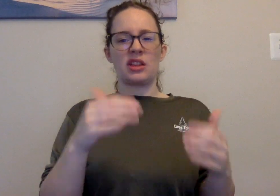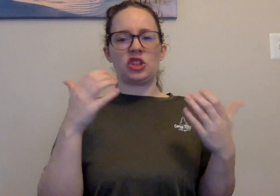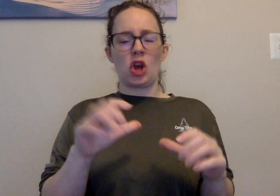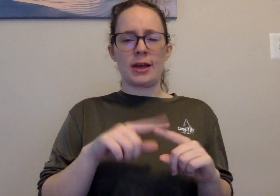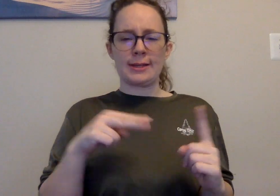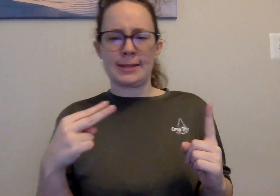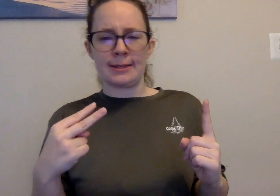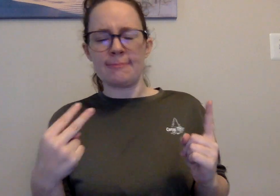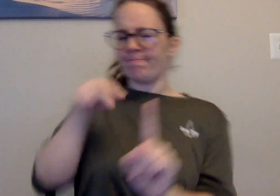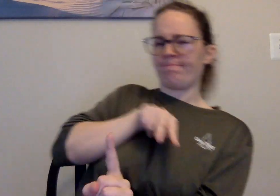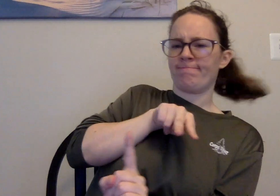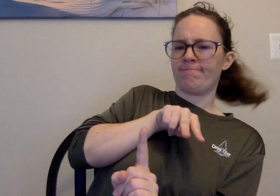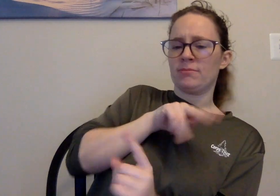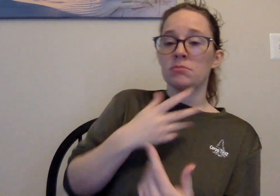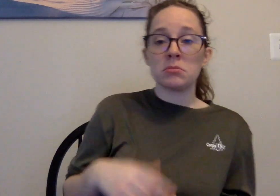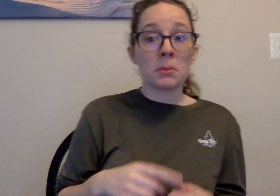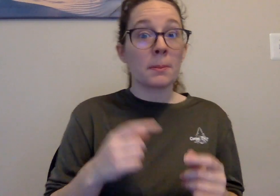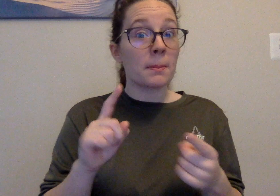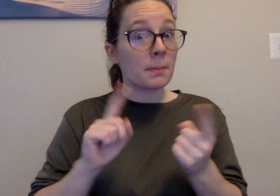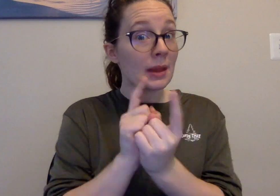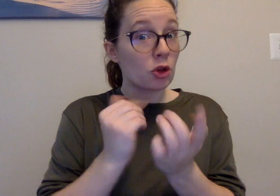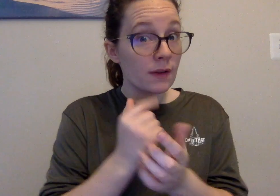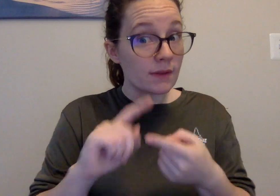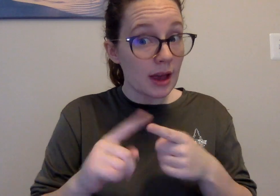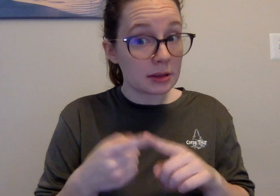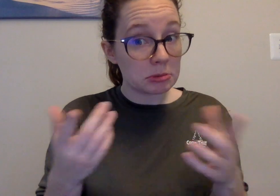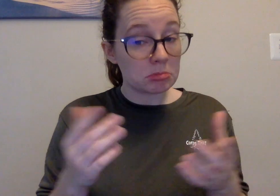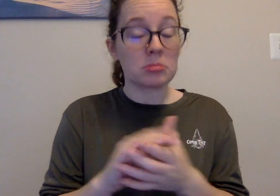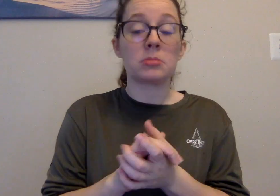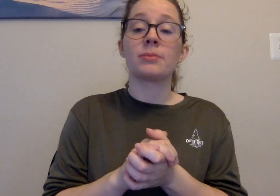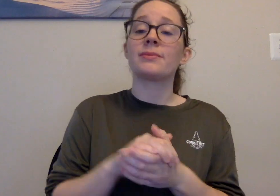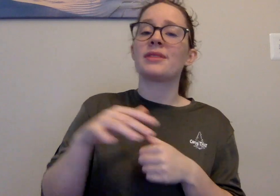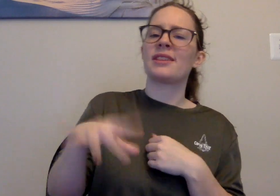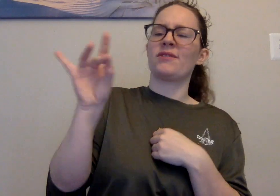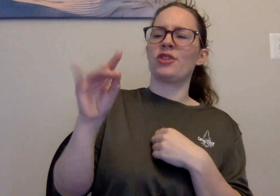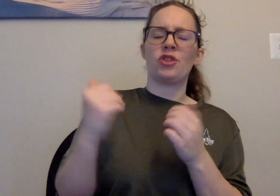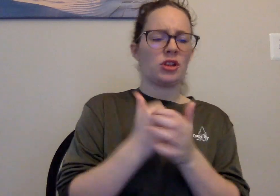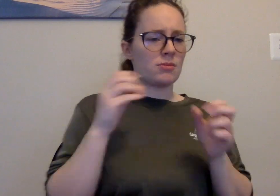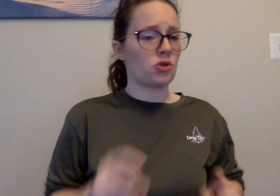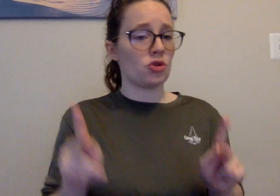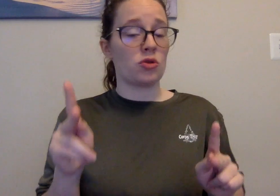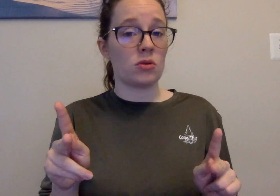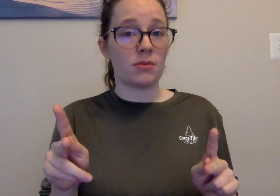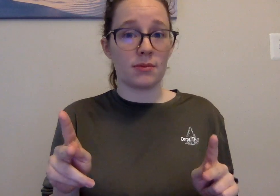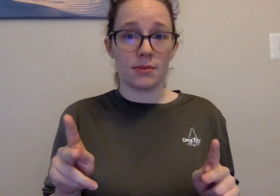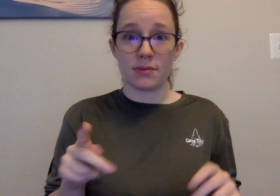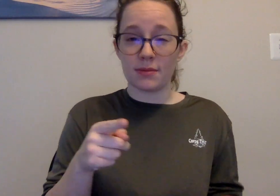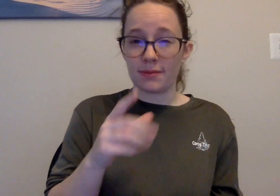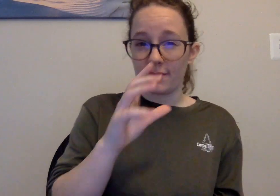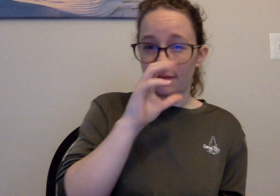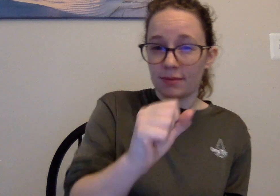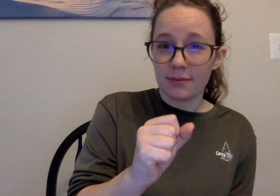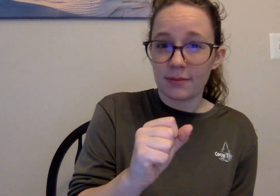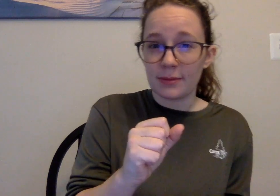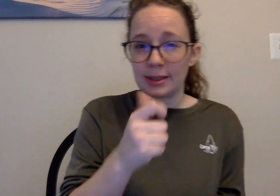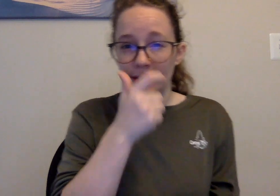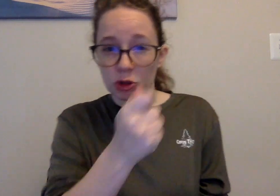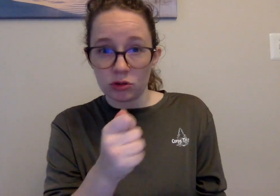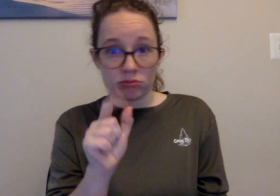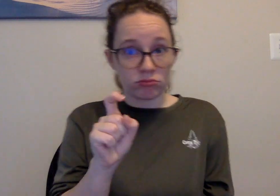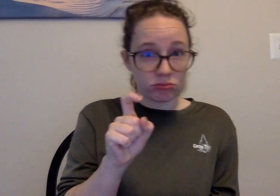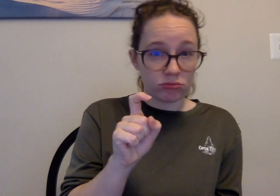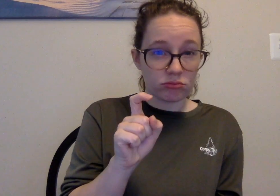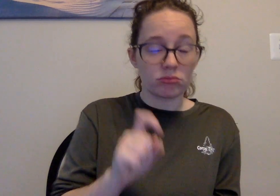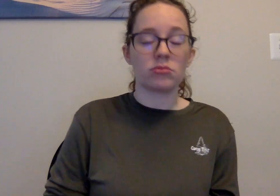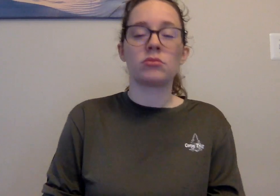regain perspective, meet new friends and discover new opportunities. Is that appealing to you?